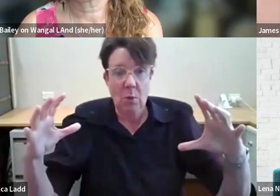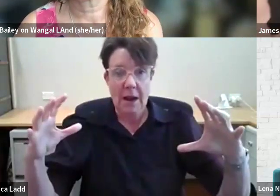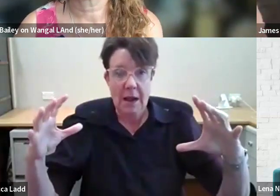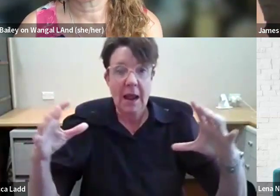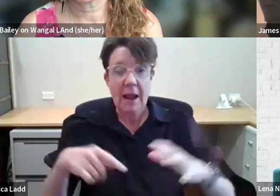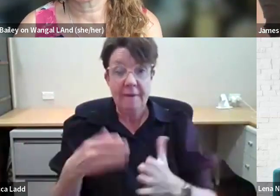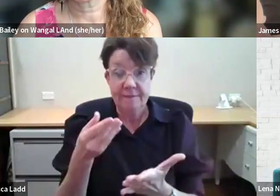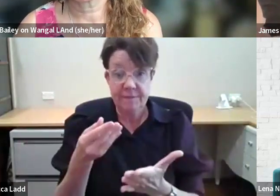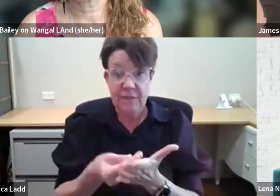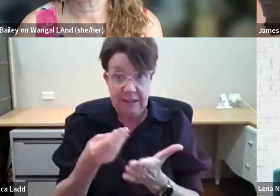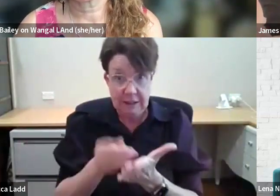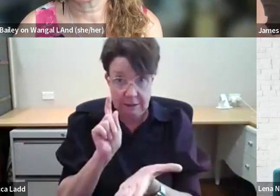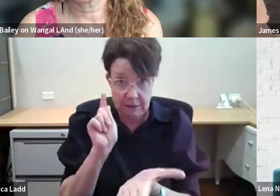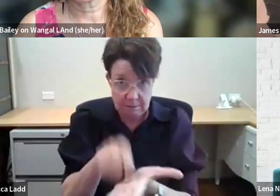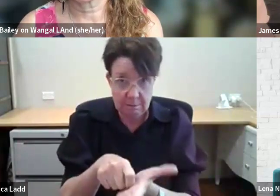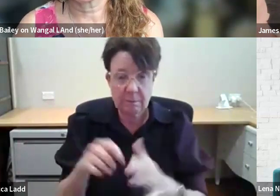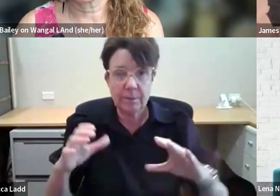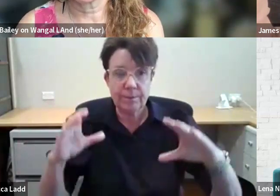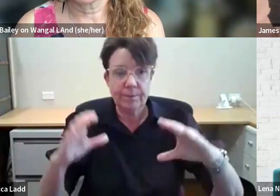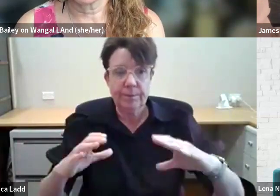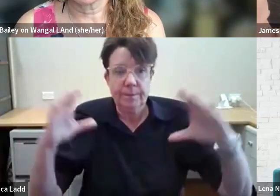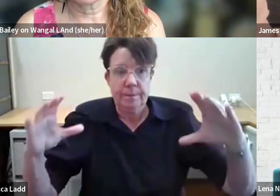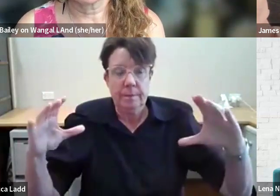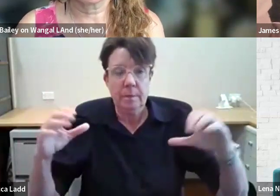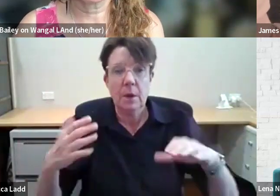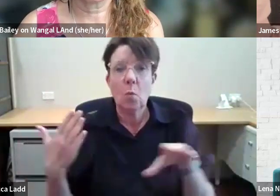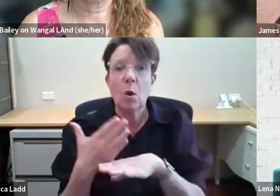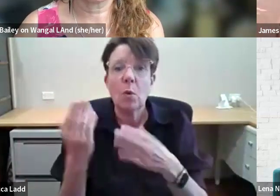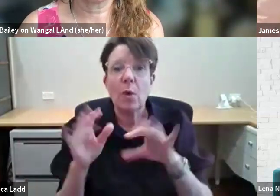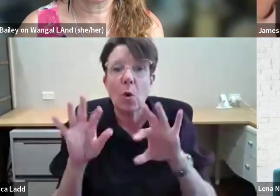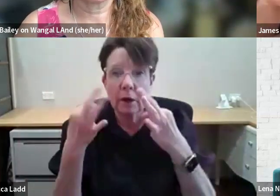and others with the bigger influence. The board is fundamental in achieving that